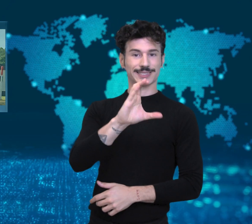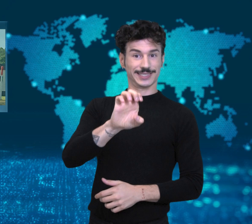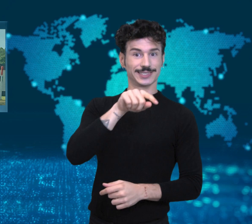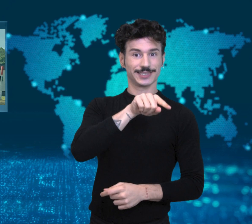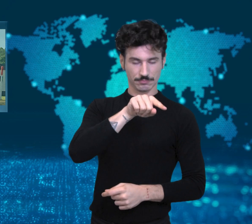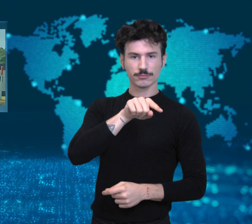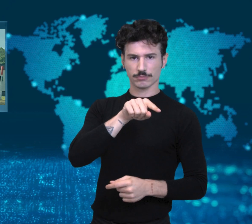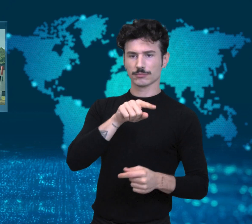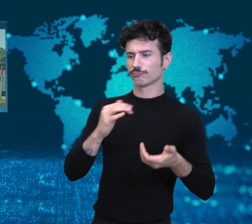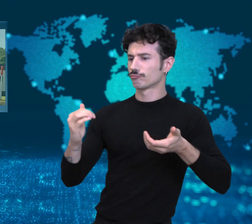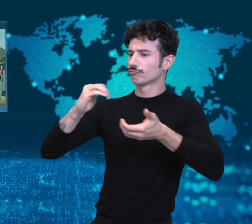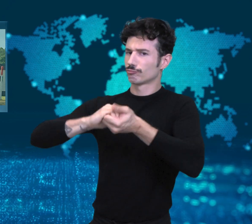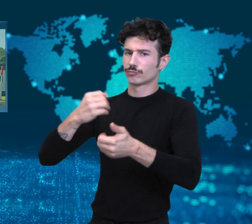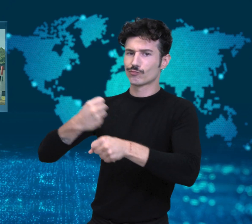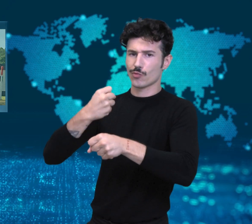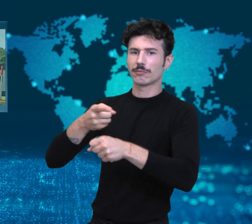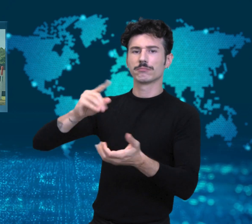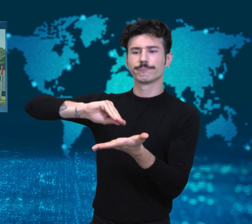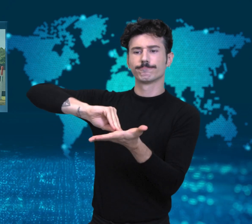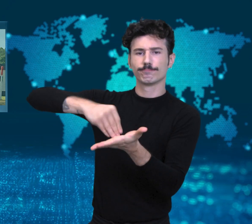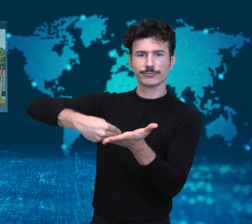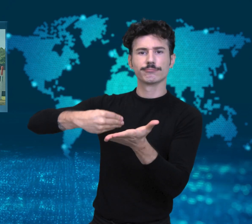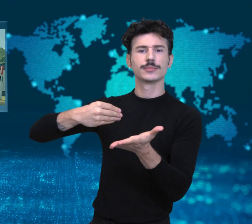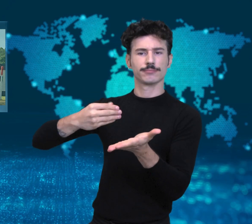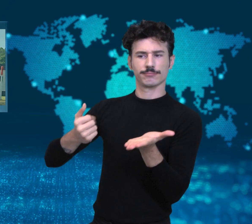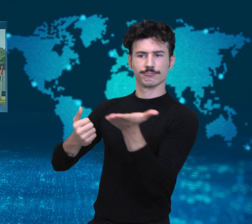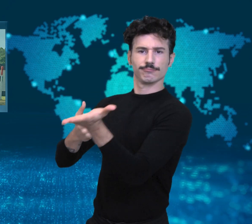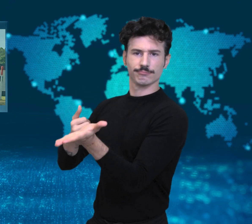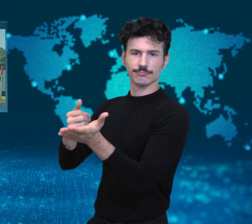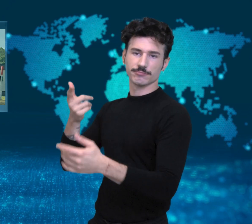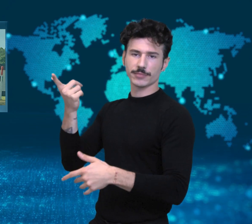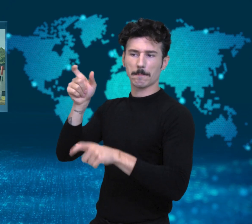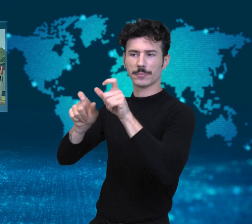Immigration and Customs Enforcement (ICE).